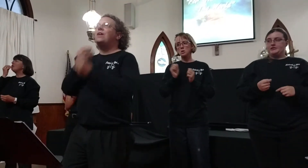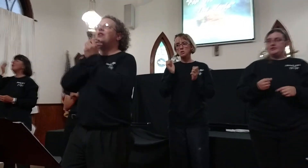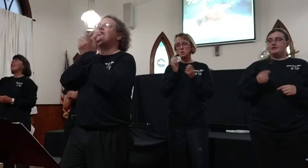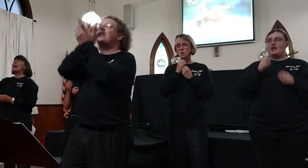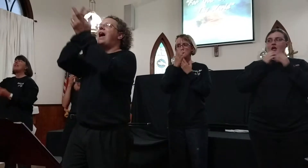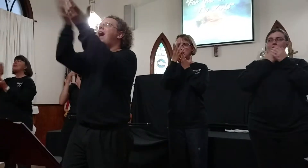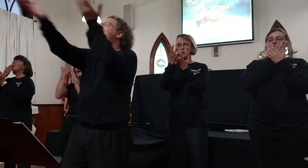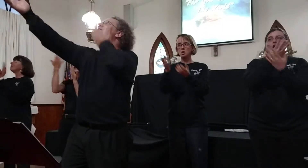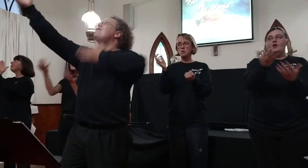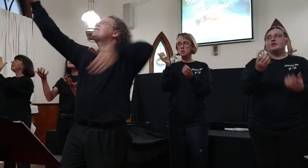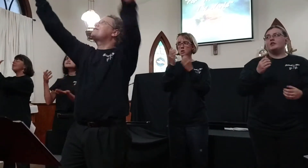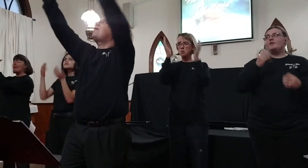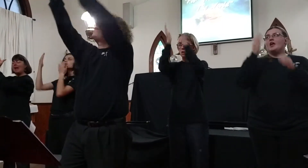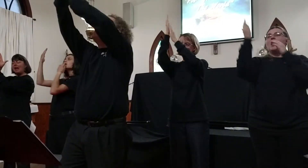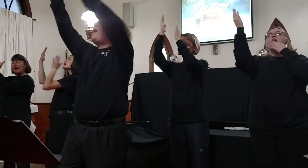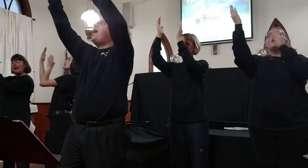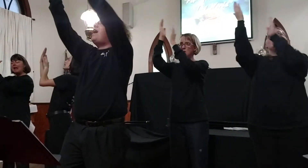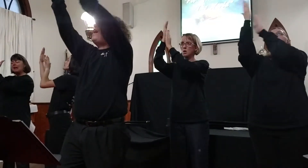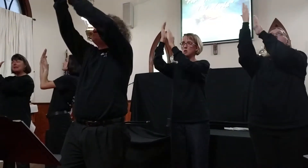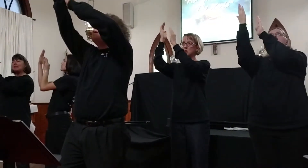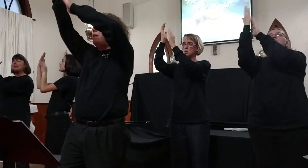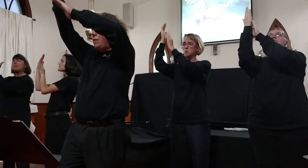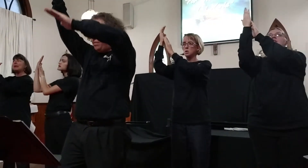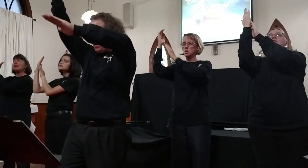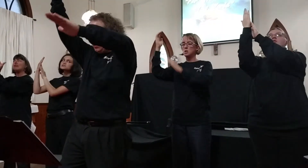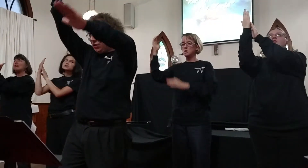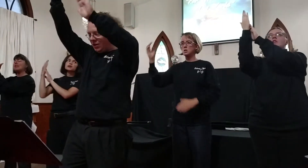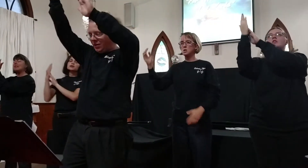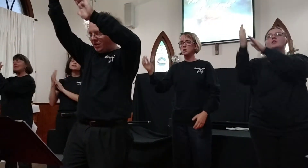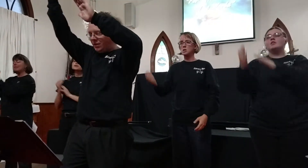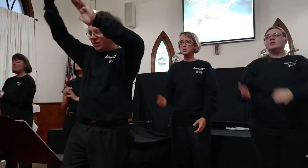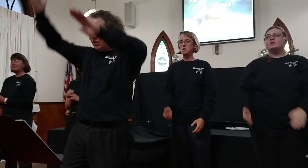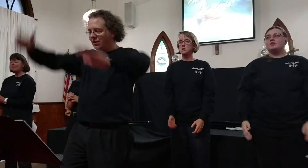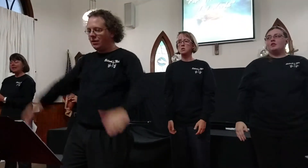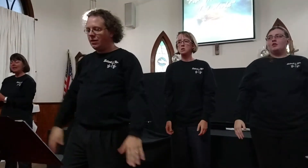With shouts of acclamation